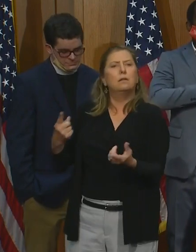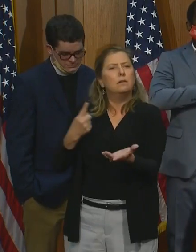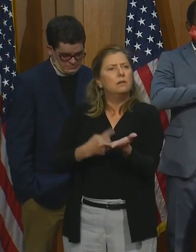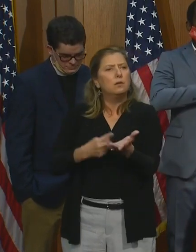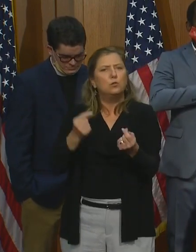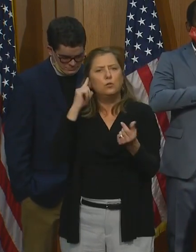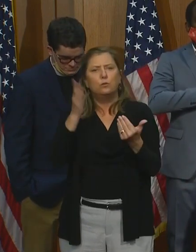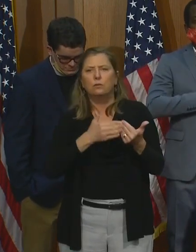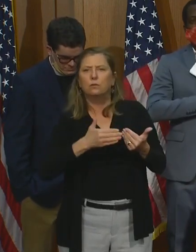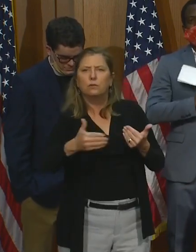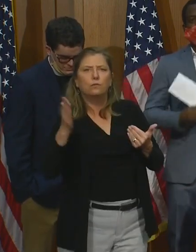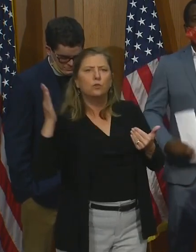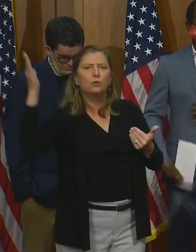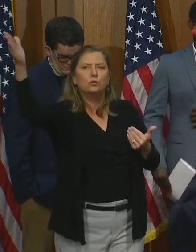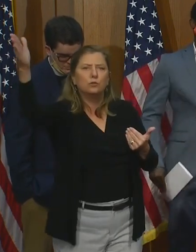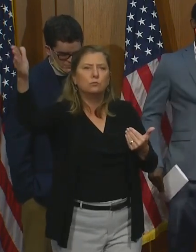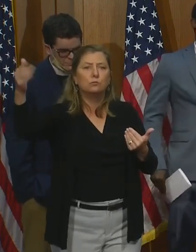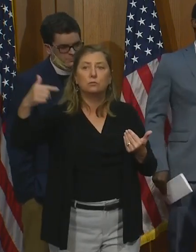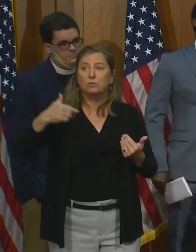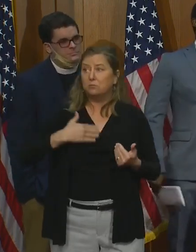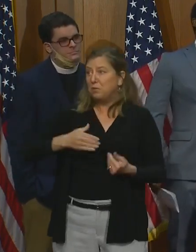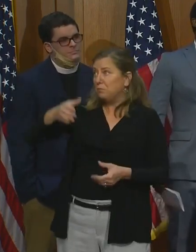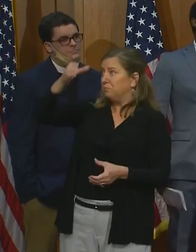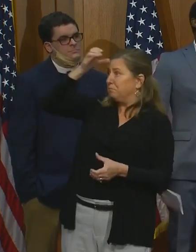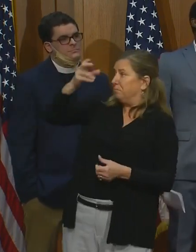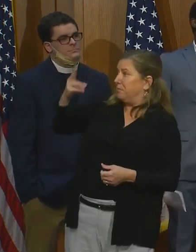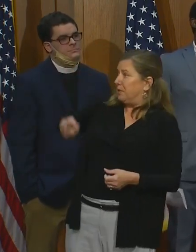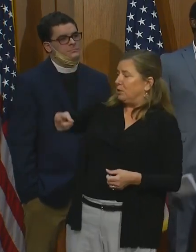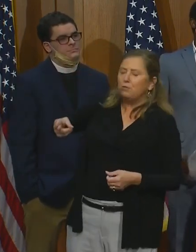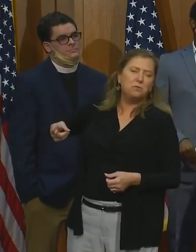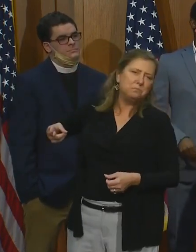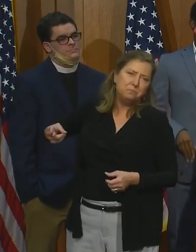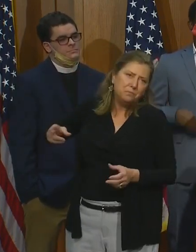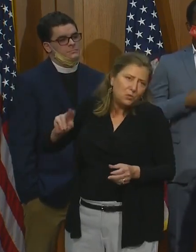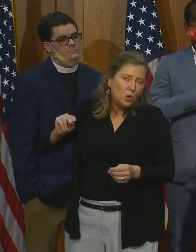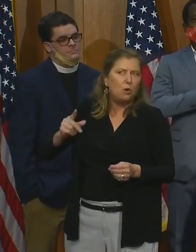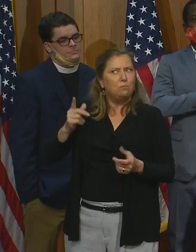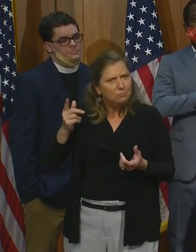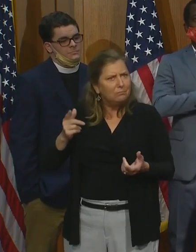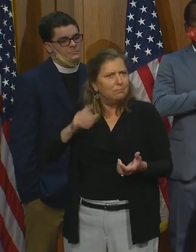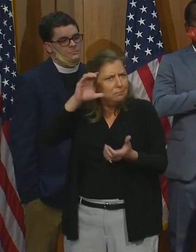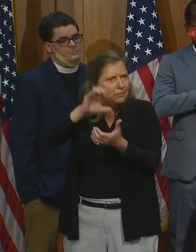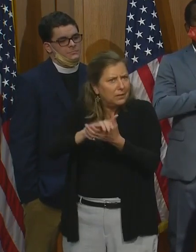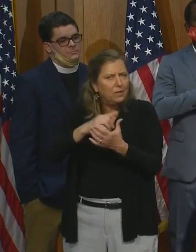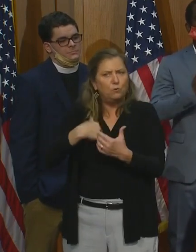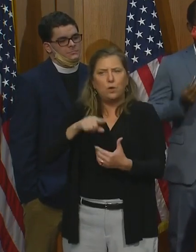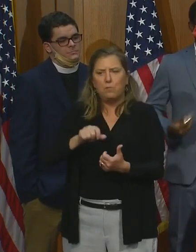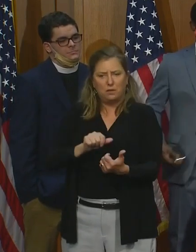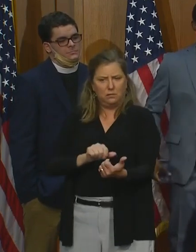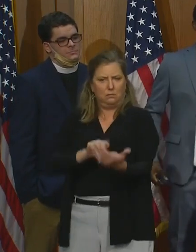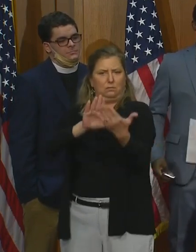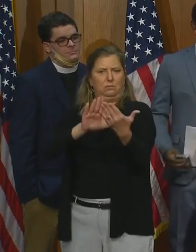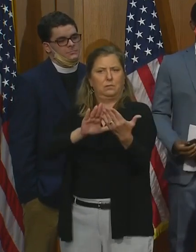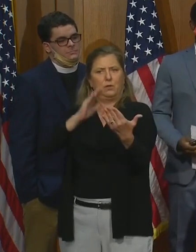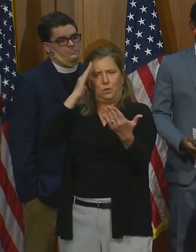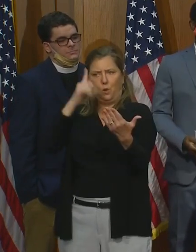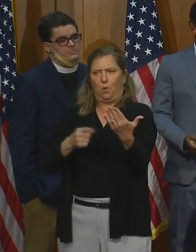PAST. AND TALK ABOUT OUR FUTURE. I'M NO HISTORIAN BUT I STRONGLY